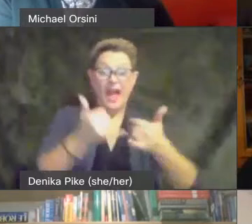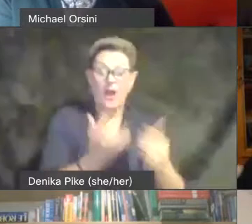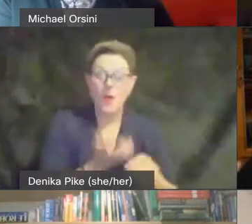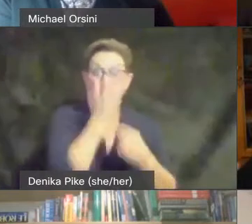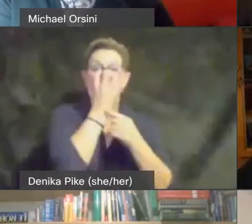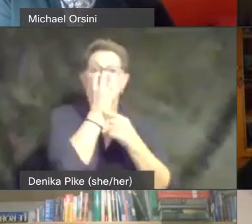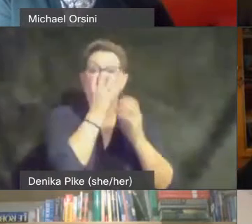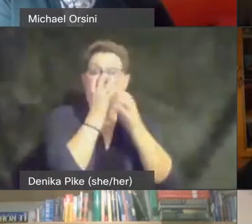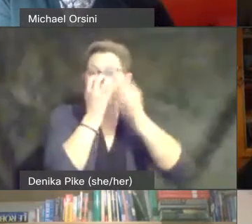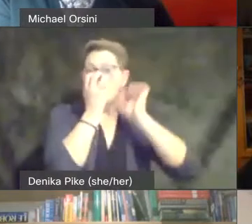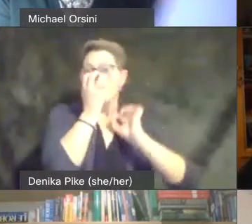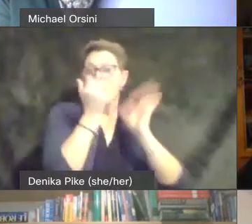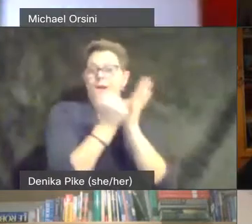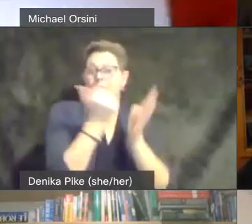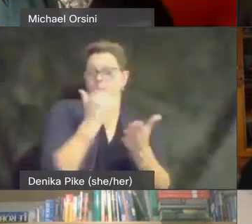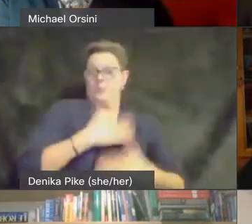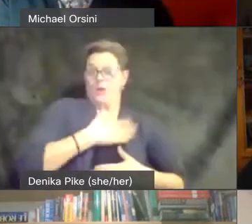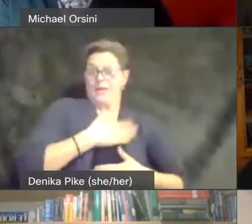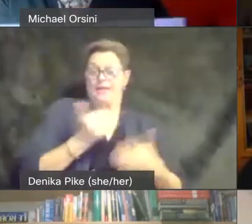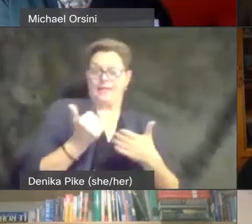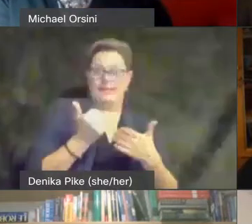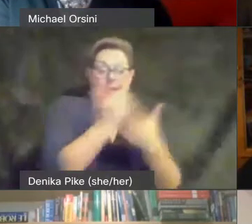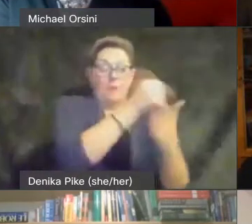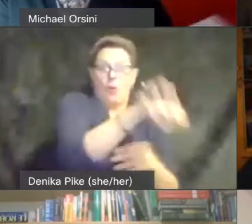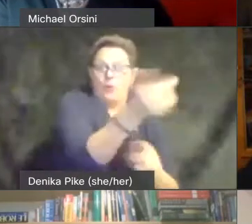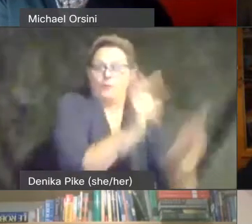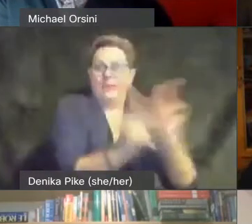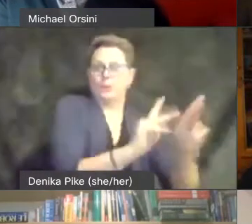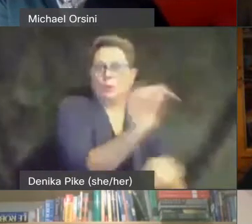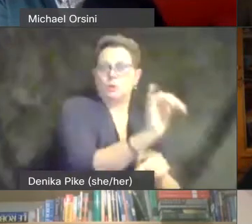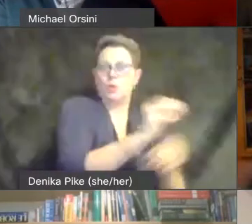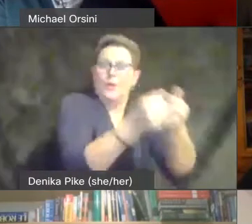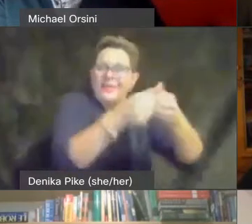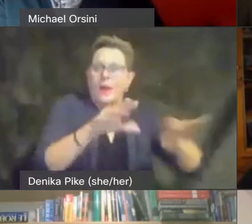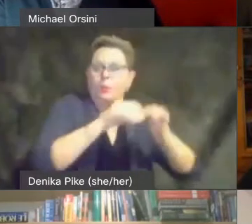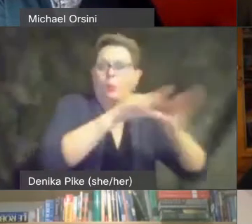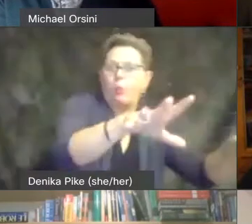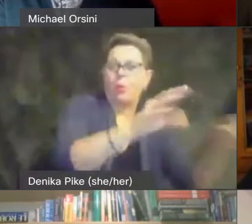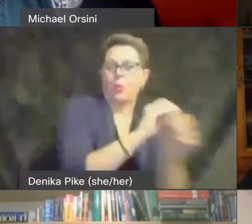How do you make an ambulance ventilator work for longer than the intermural emergency intervention? It was designed to do.